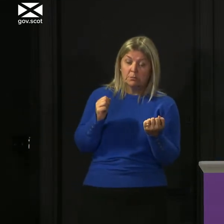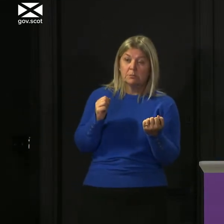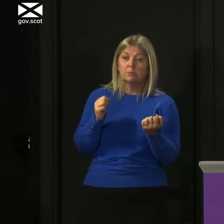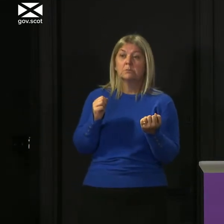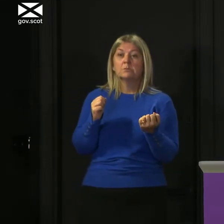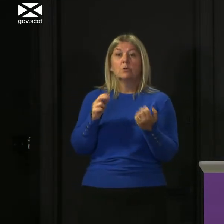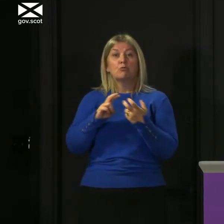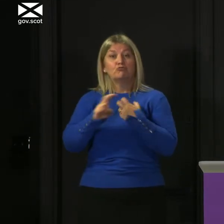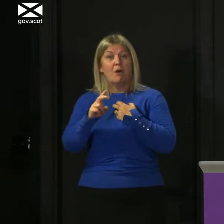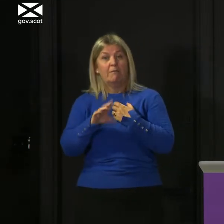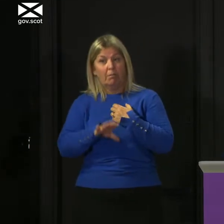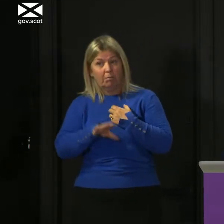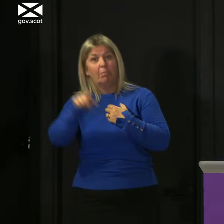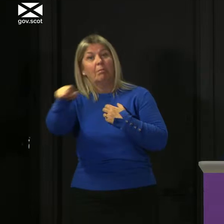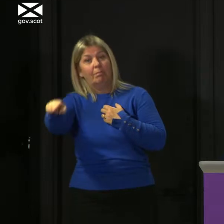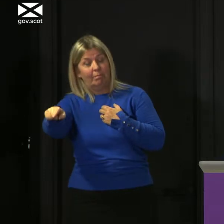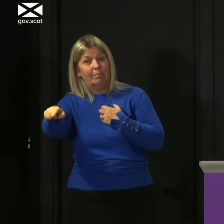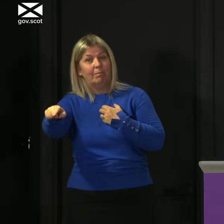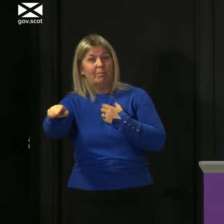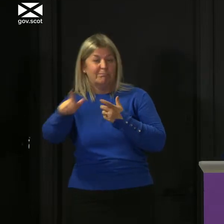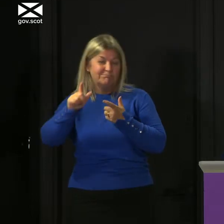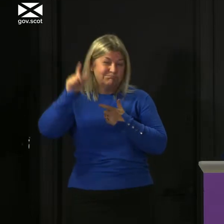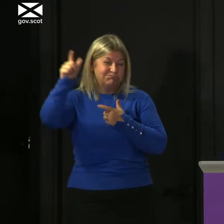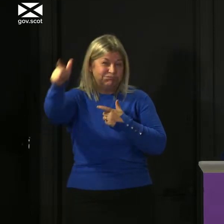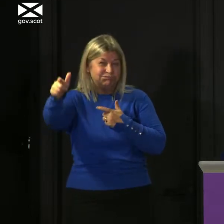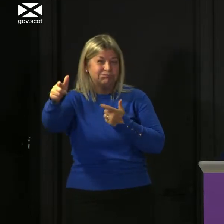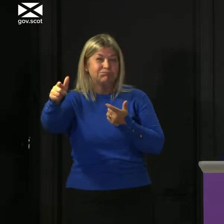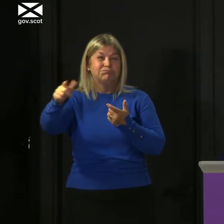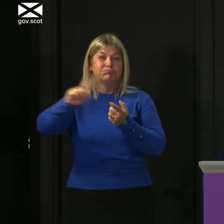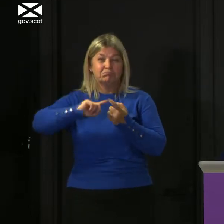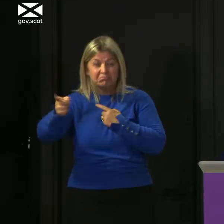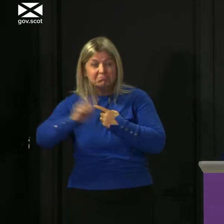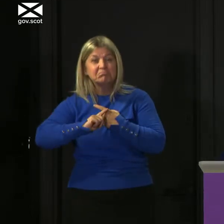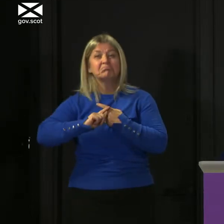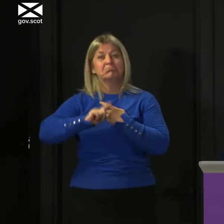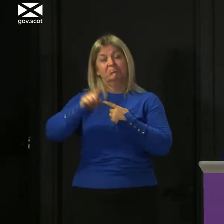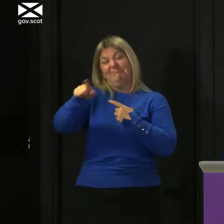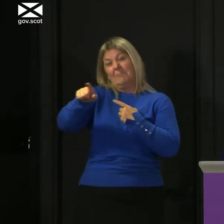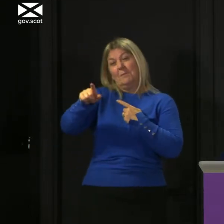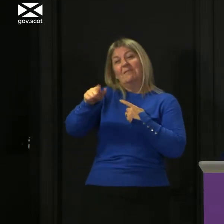will be part of a consideration of whether additional measures might be required of that